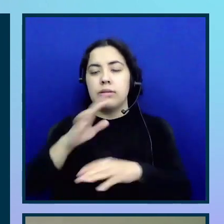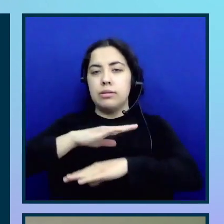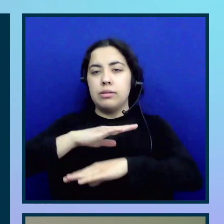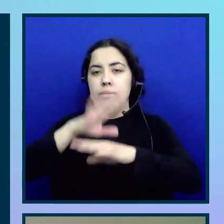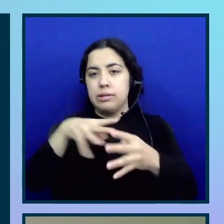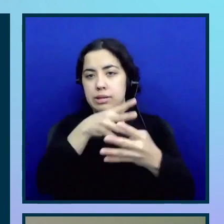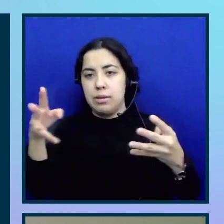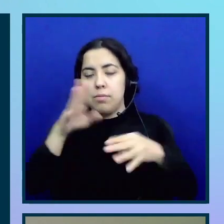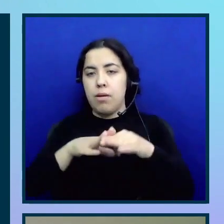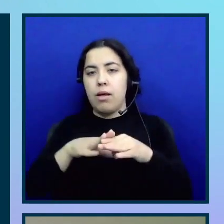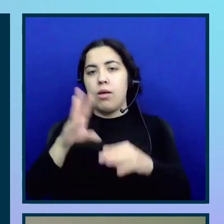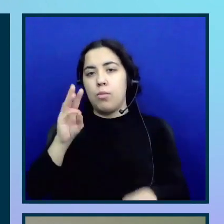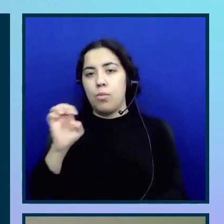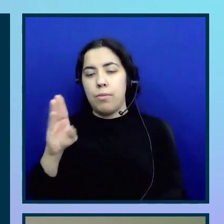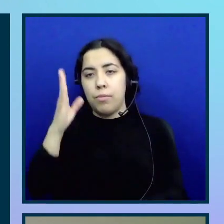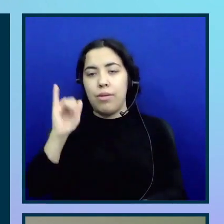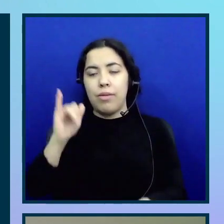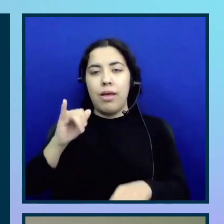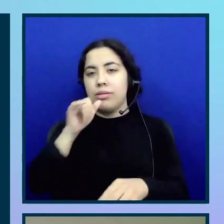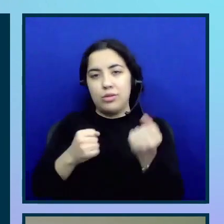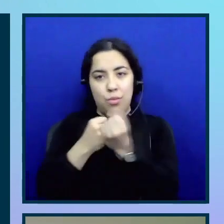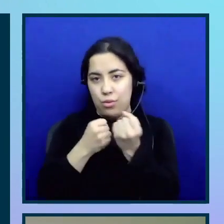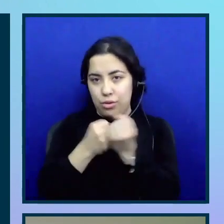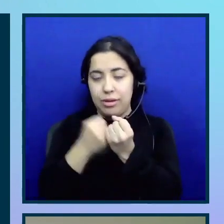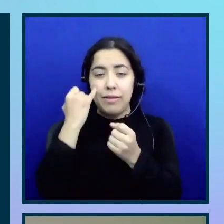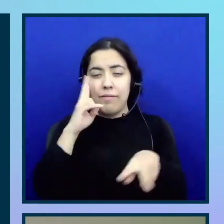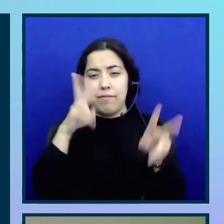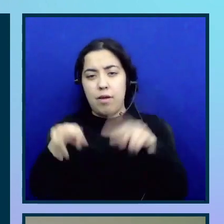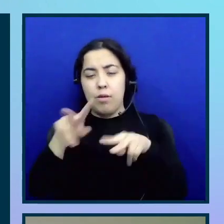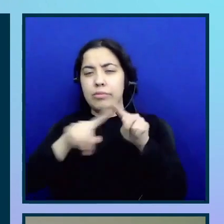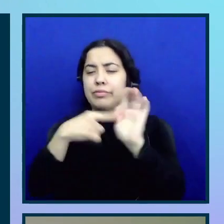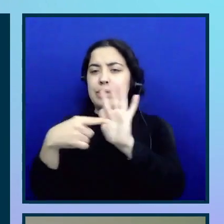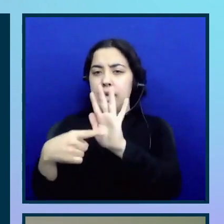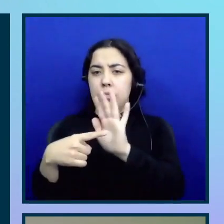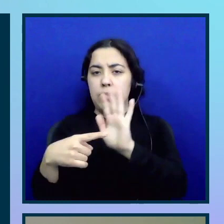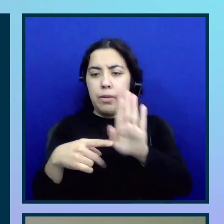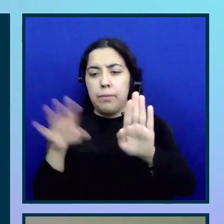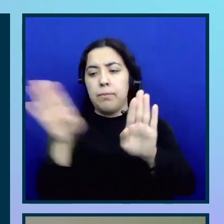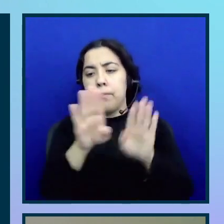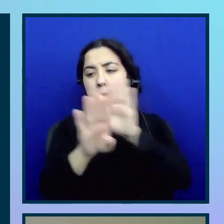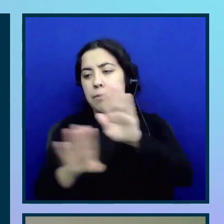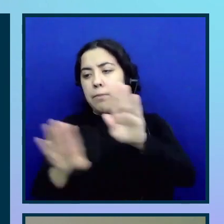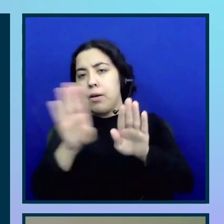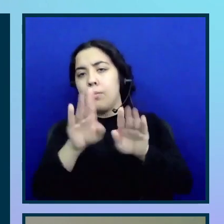So, it's when evaluating different examples like this across platforms, it is so important to remember